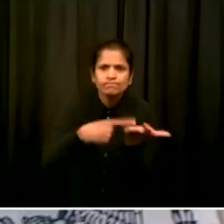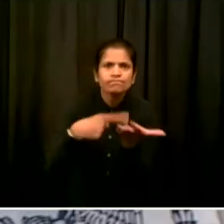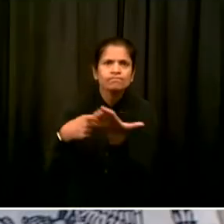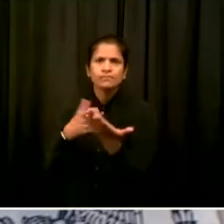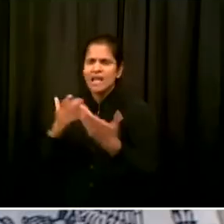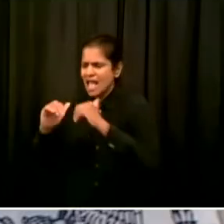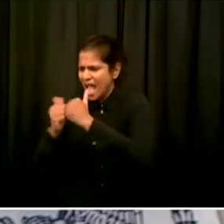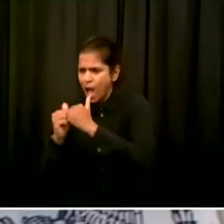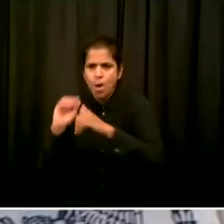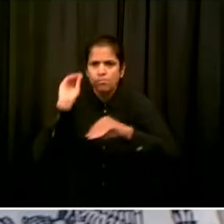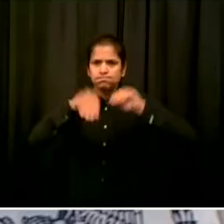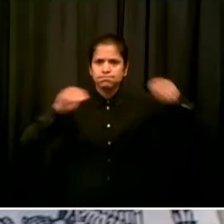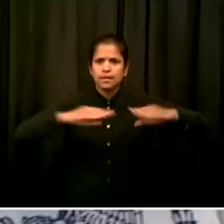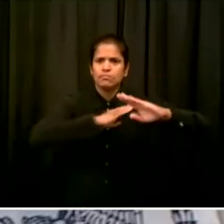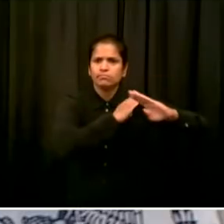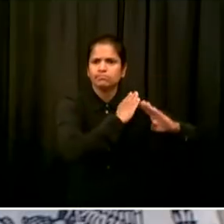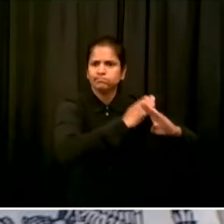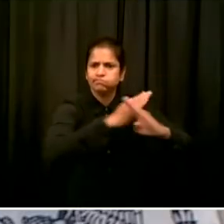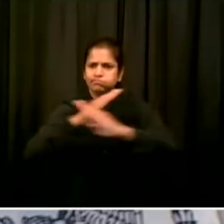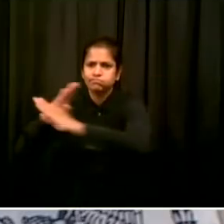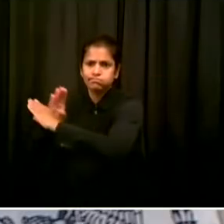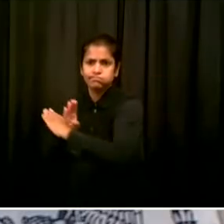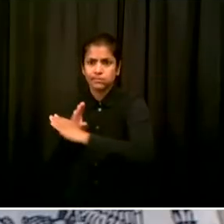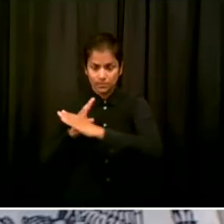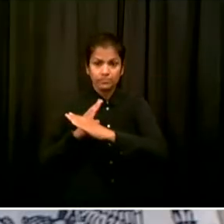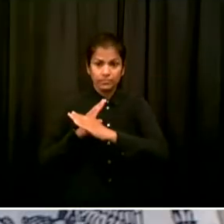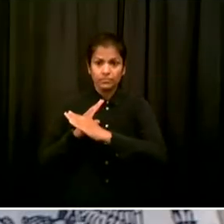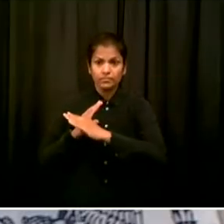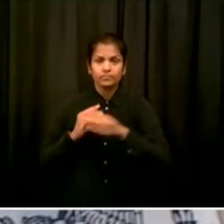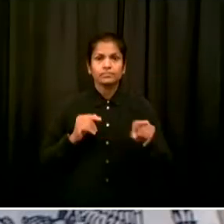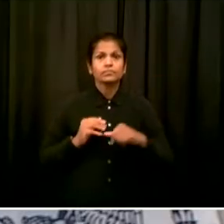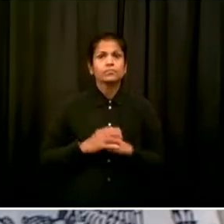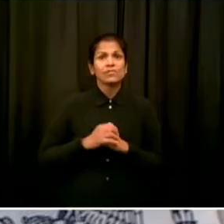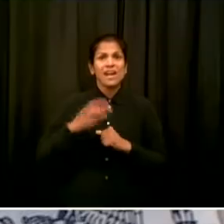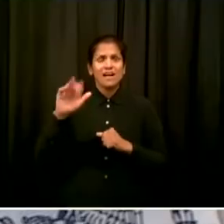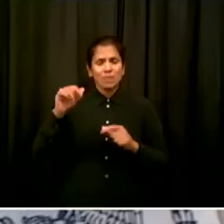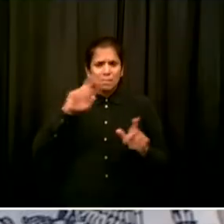THE KINDS OF STORMS TT HAWE ARE SEEING MORE AND MORE. THE KEY IS TO BE